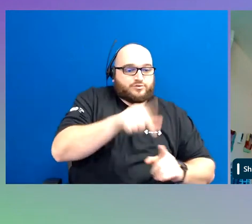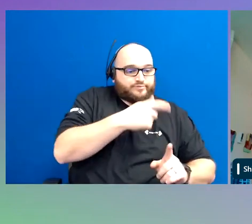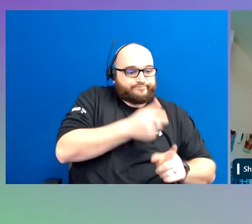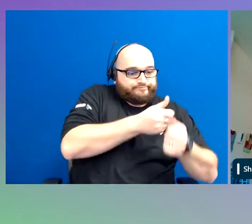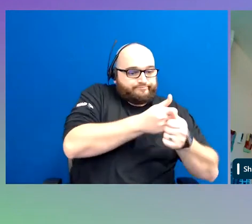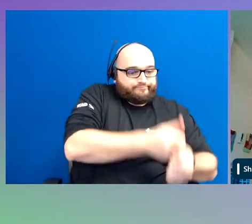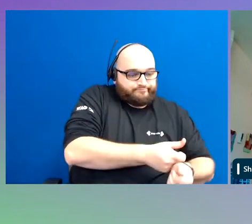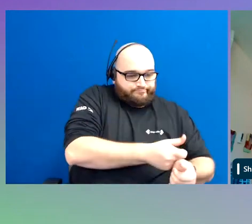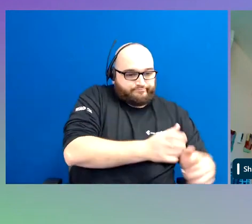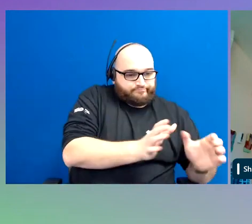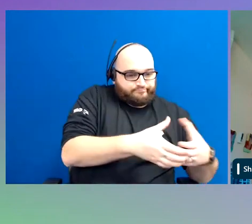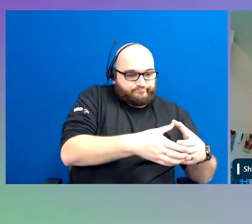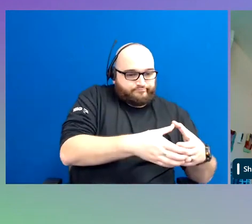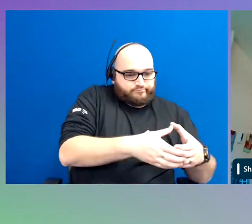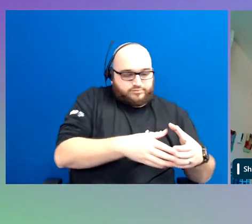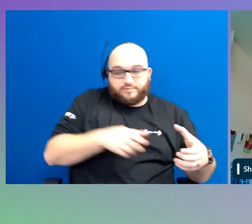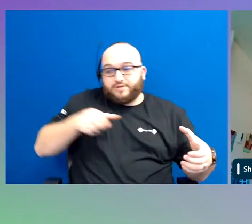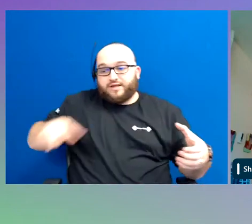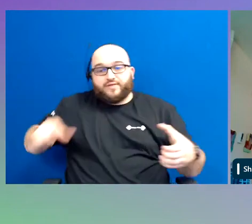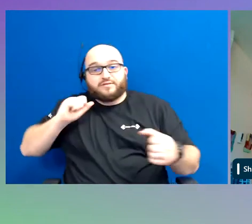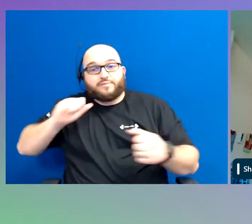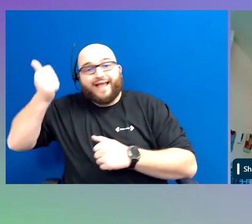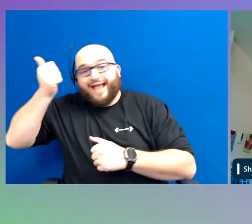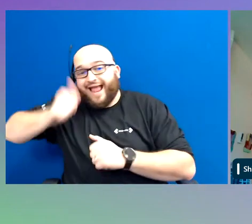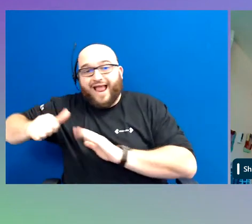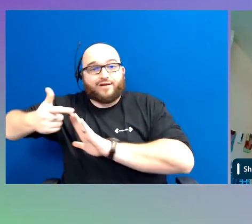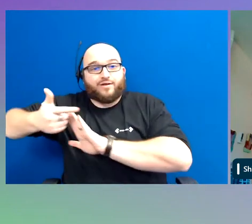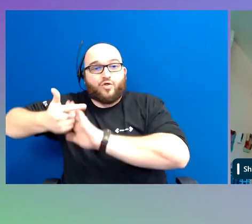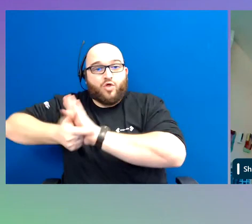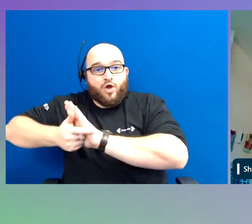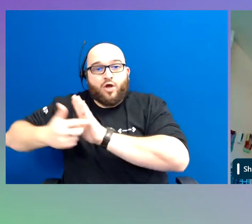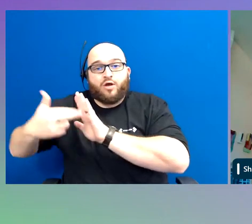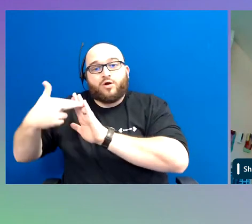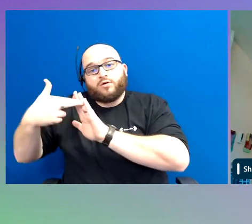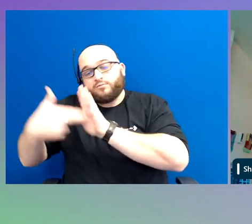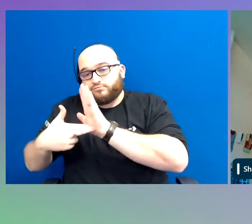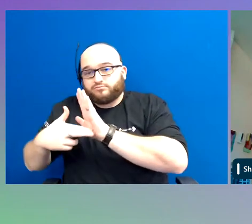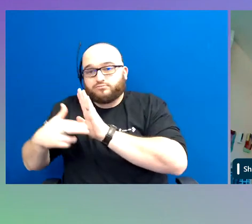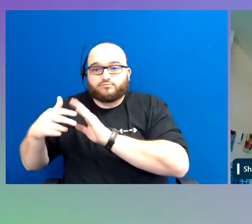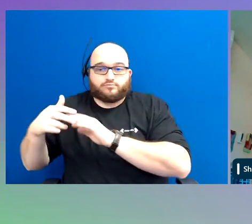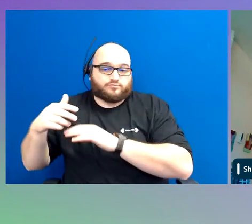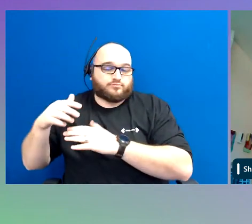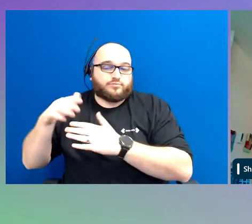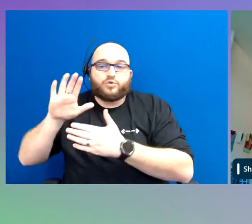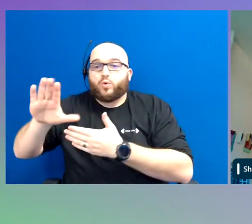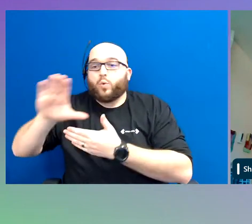could be any laws and regulations. Owns your company